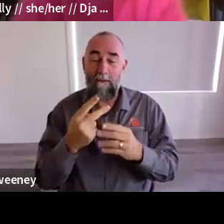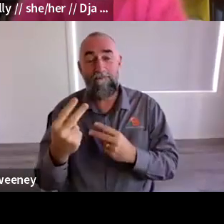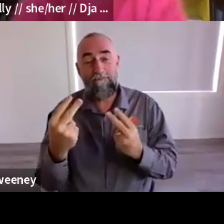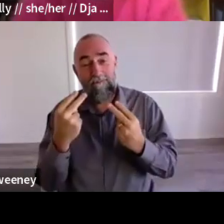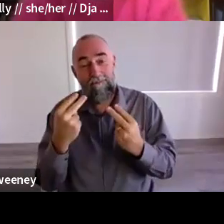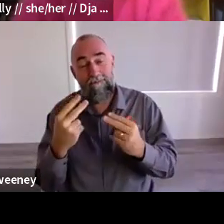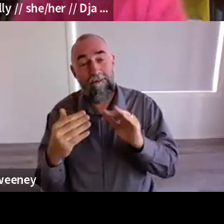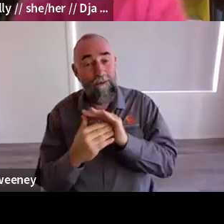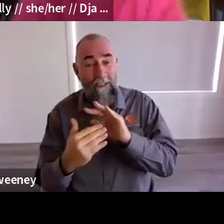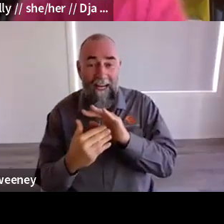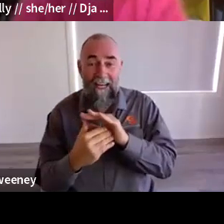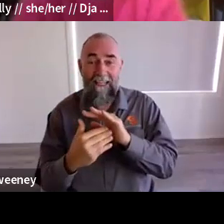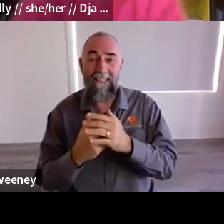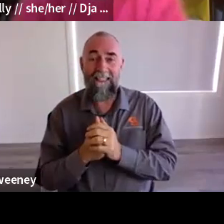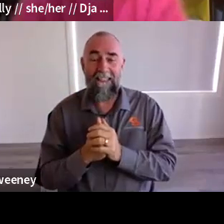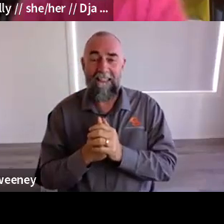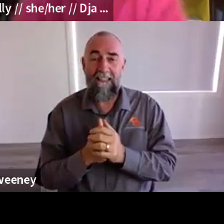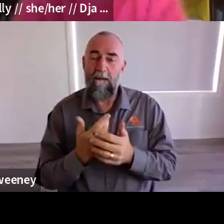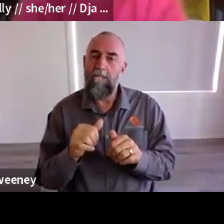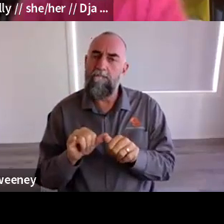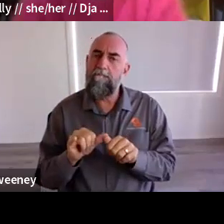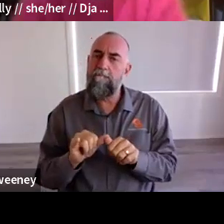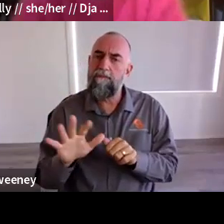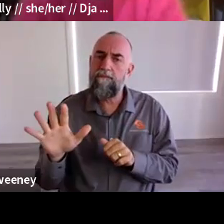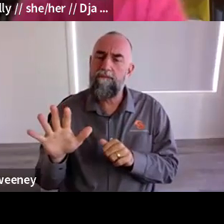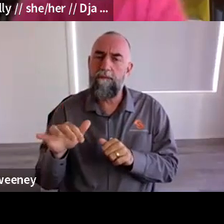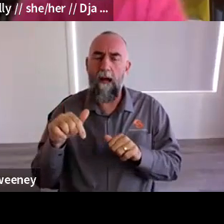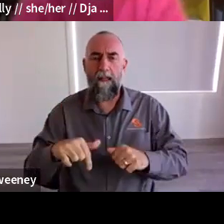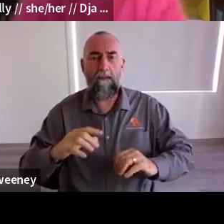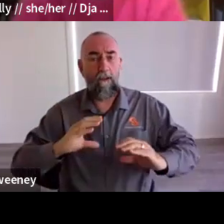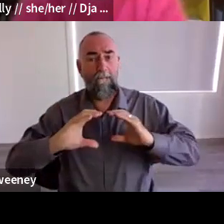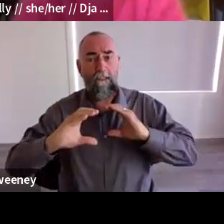everyone. But... Yeah. I think that's it for today. Thank you everyone, so,